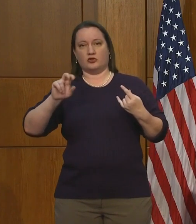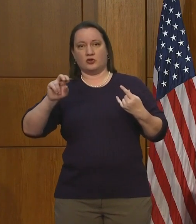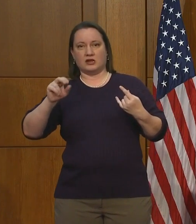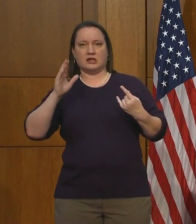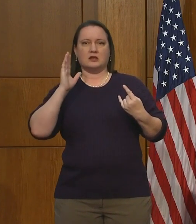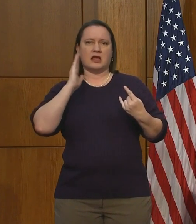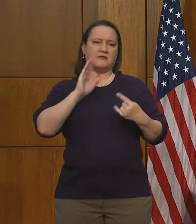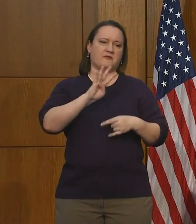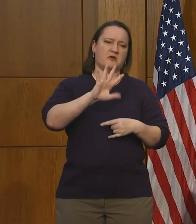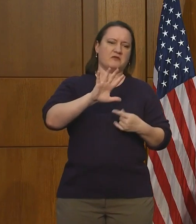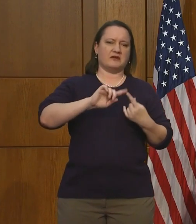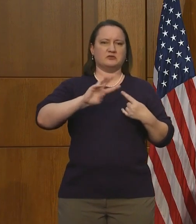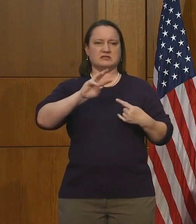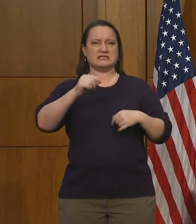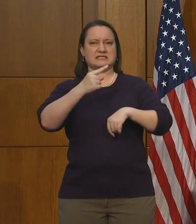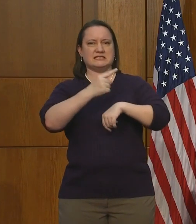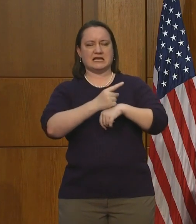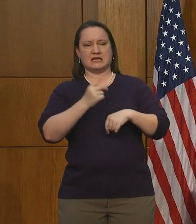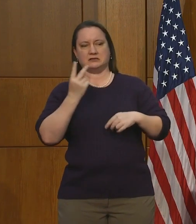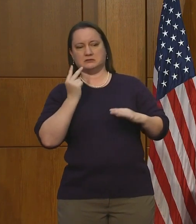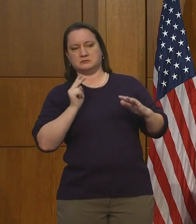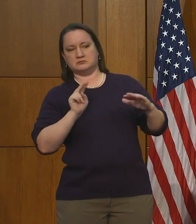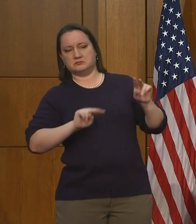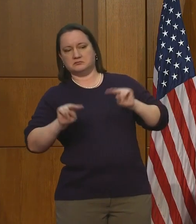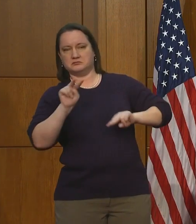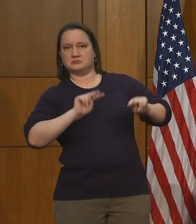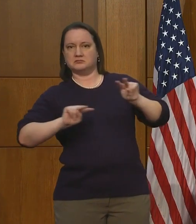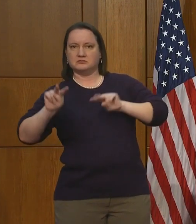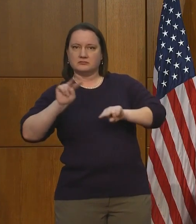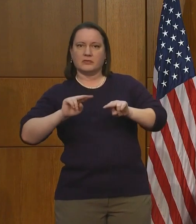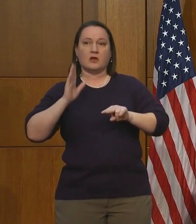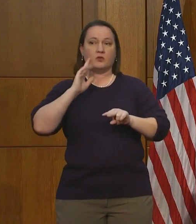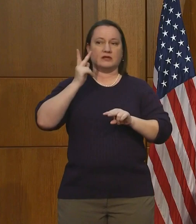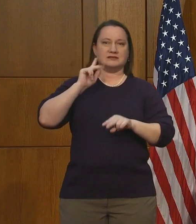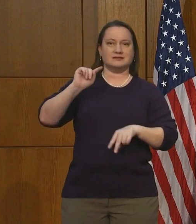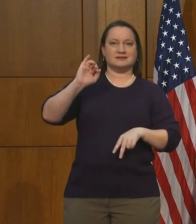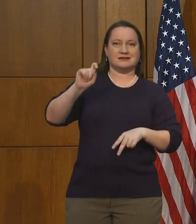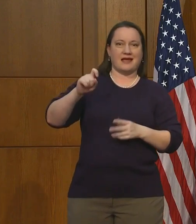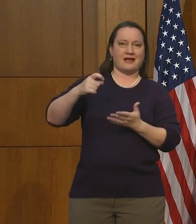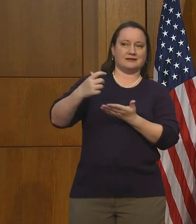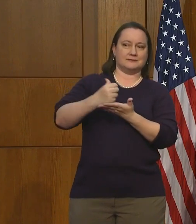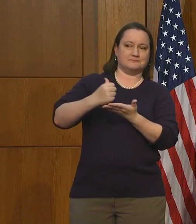WILL HAVE. FORTY FIVE TO SIXTY DAYS TO SEE HOW THAT GOES WE'LL